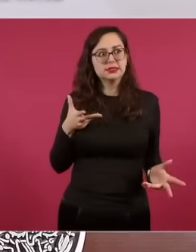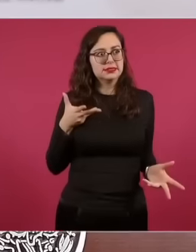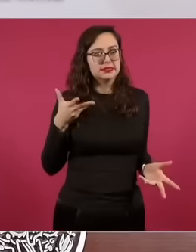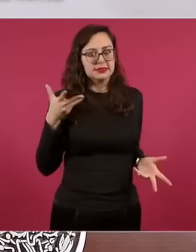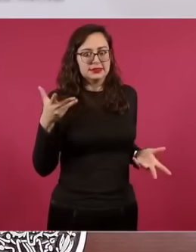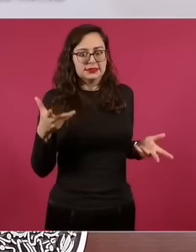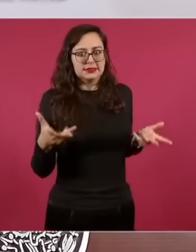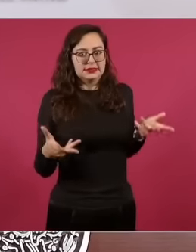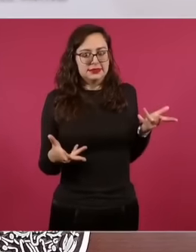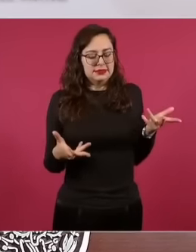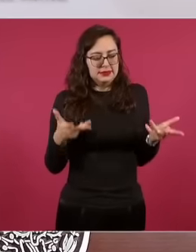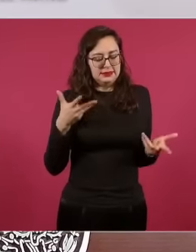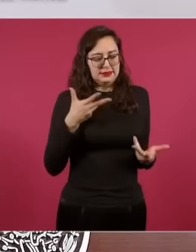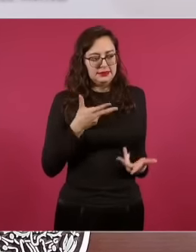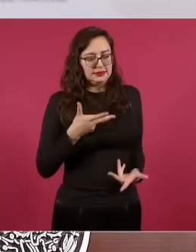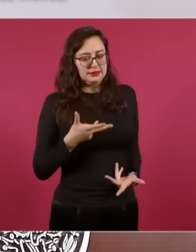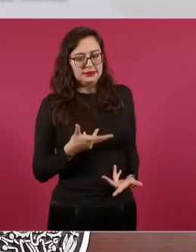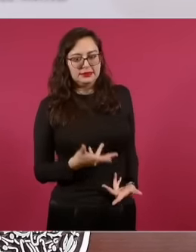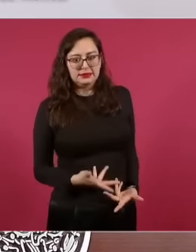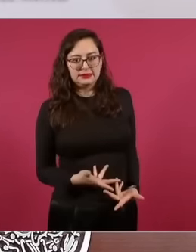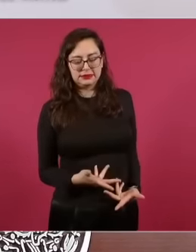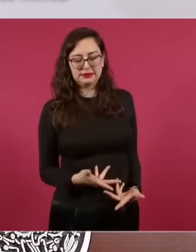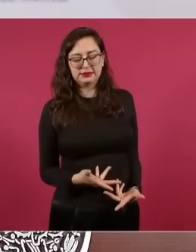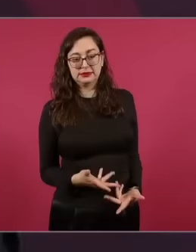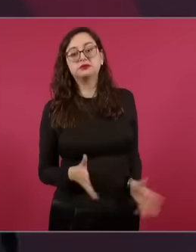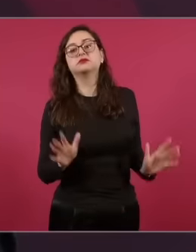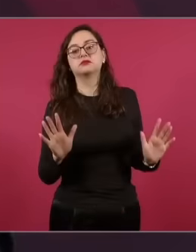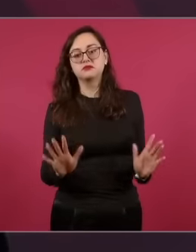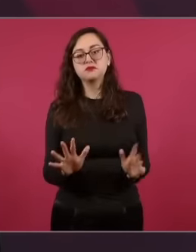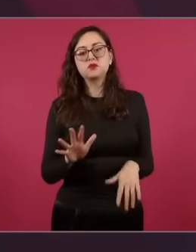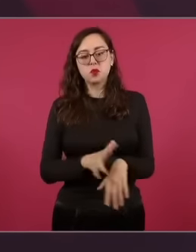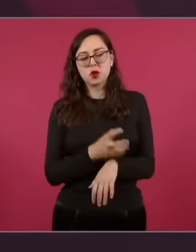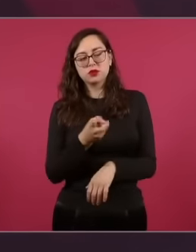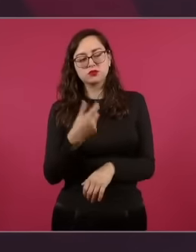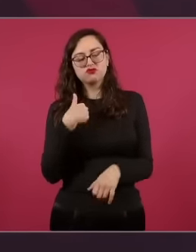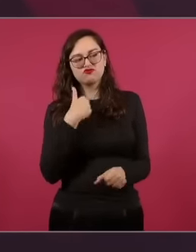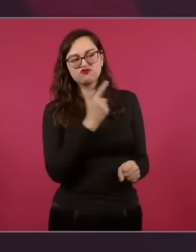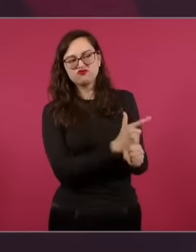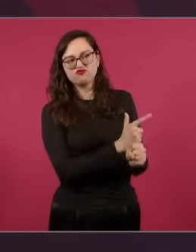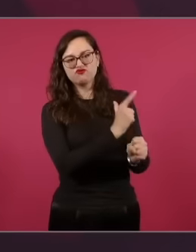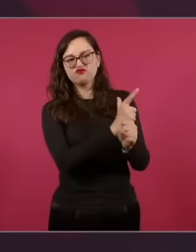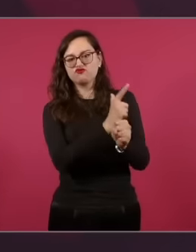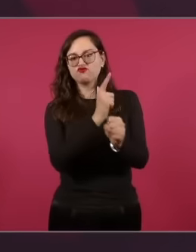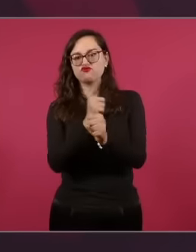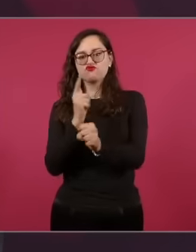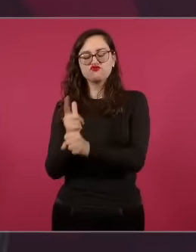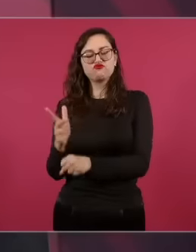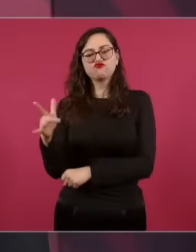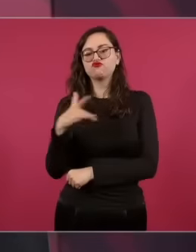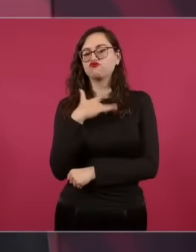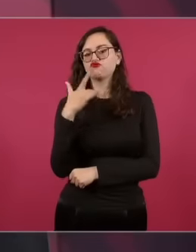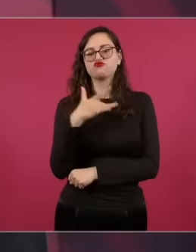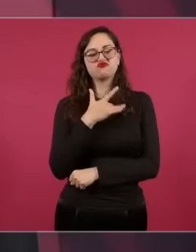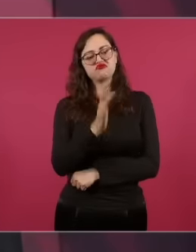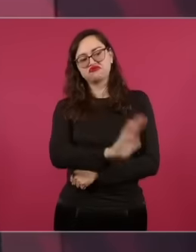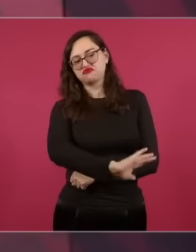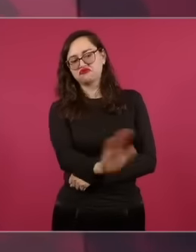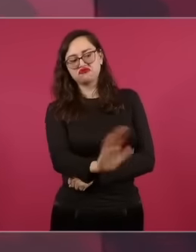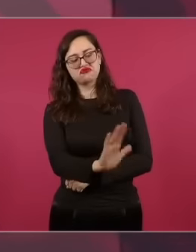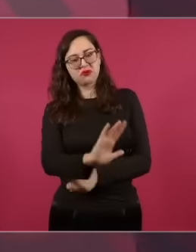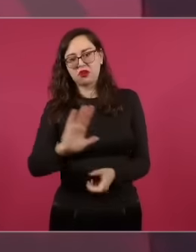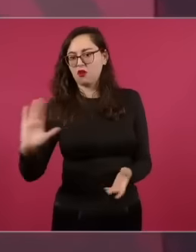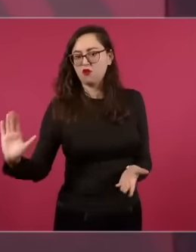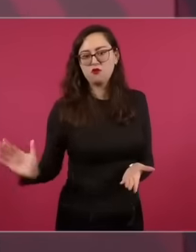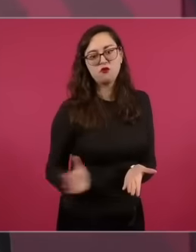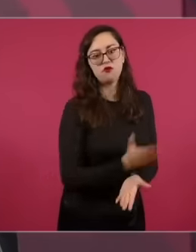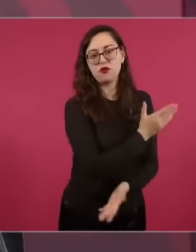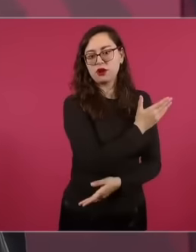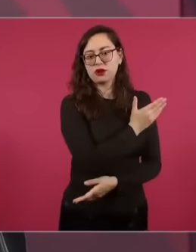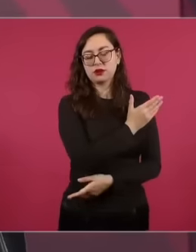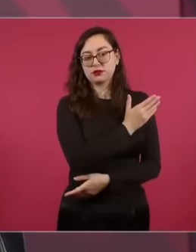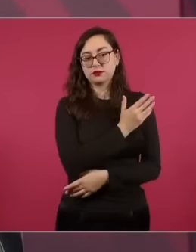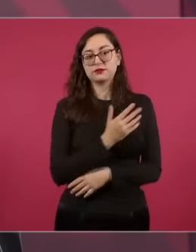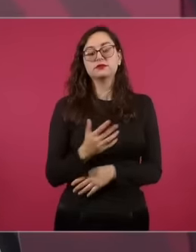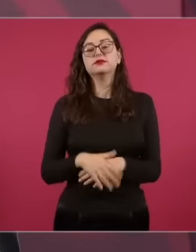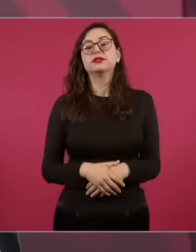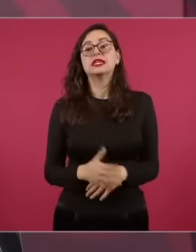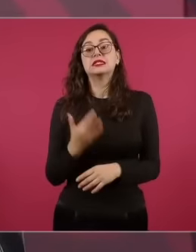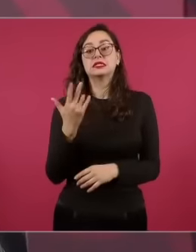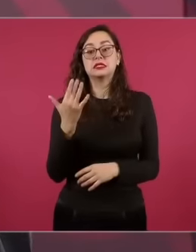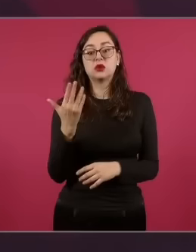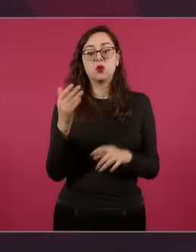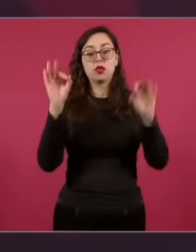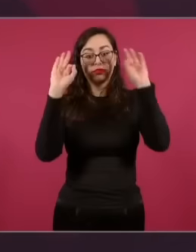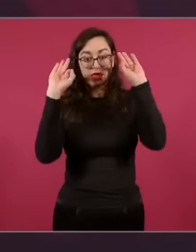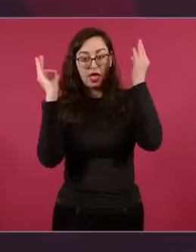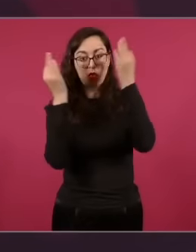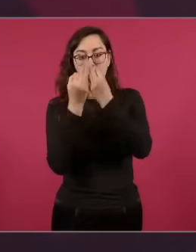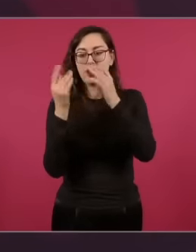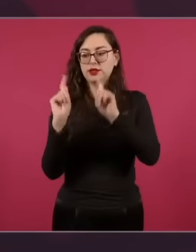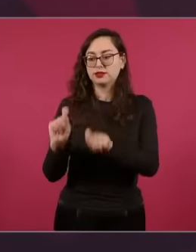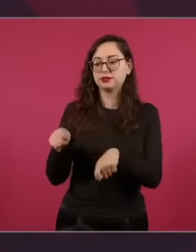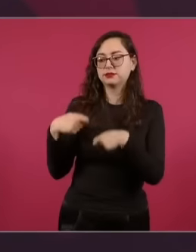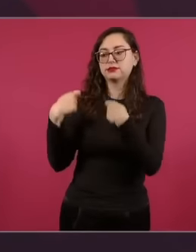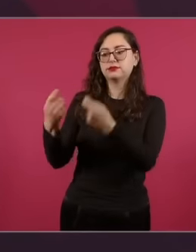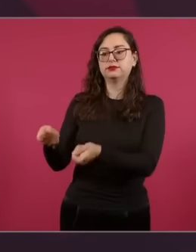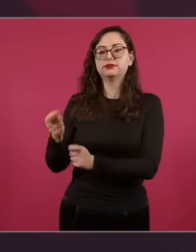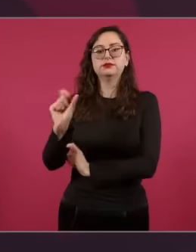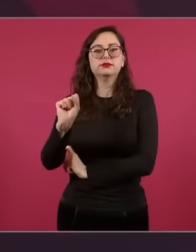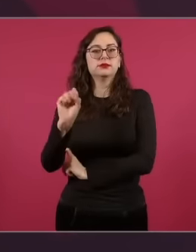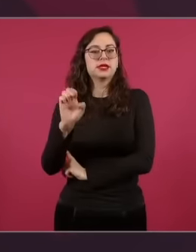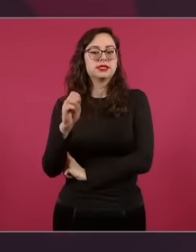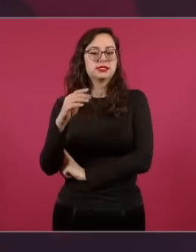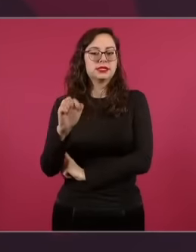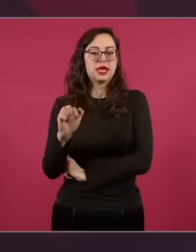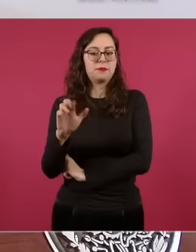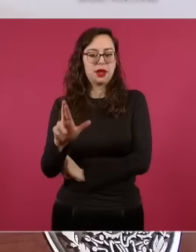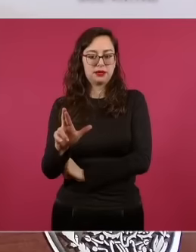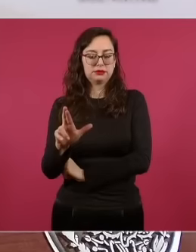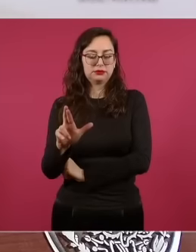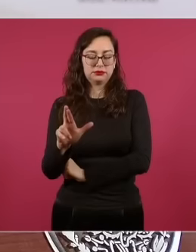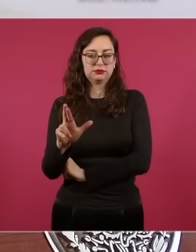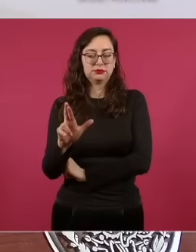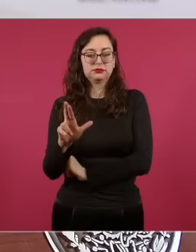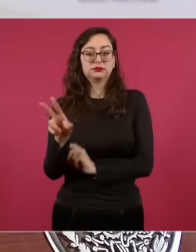I made the decision to transfer 50 adanas to the armed forces, the border and